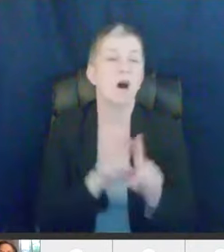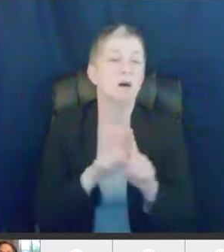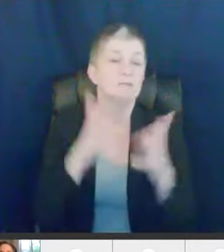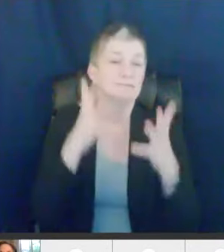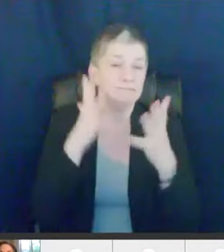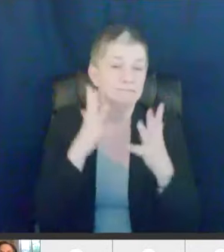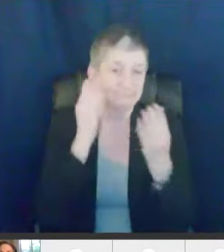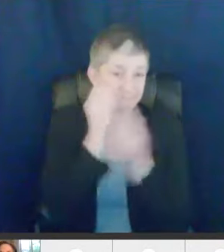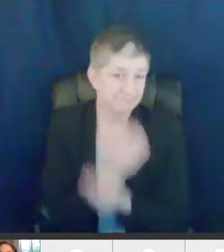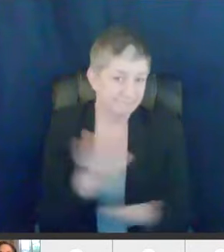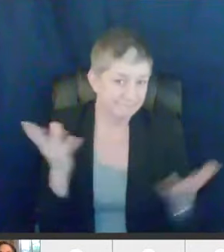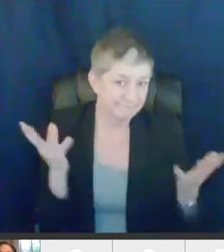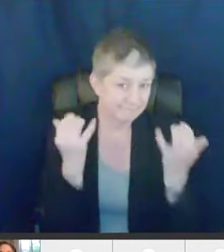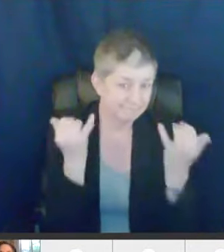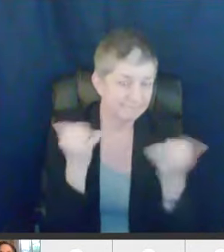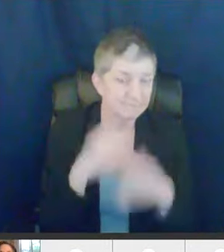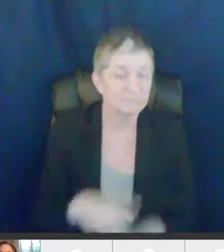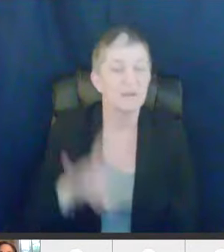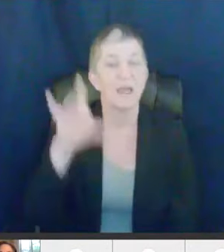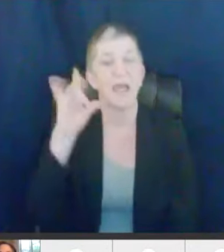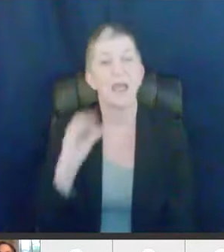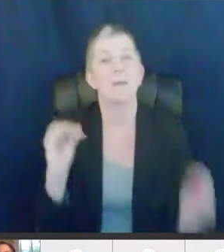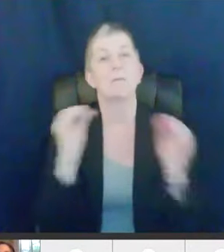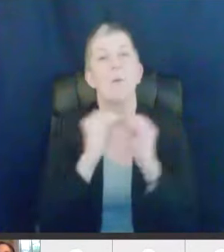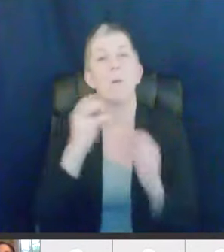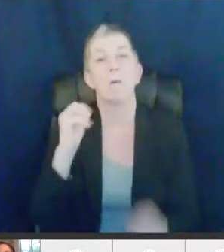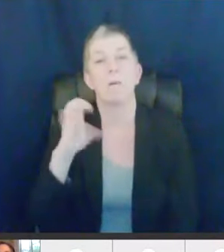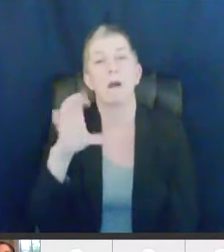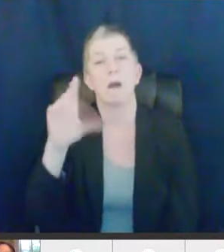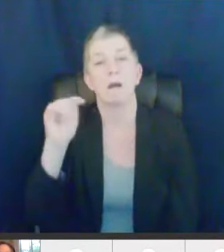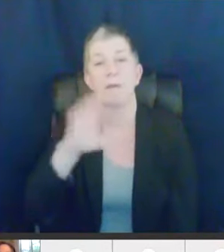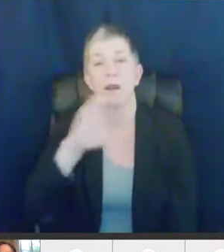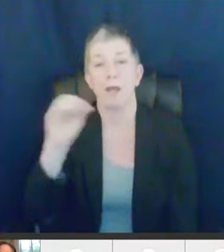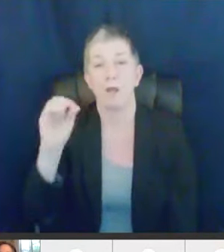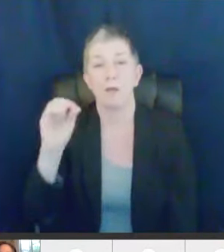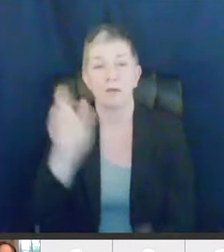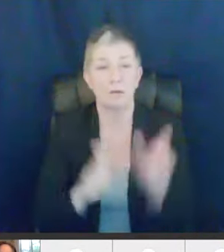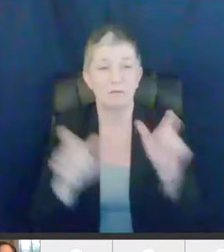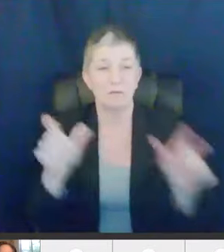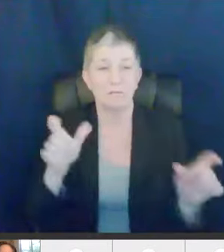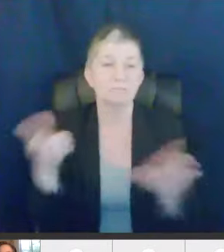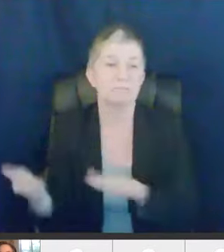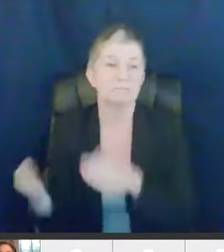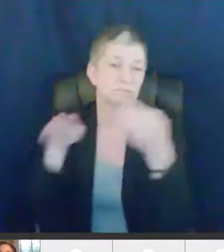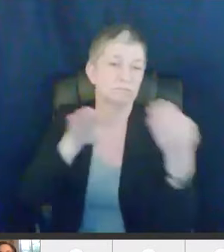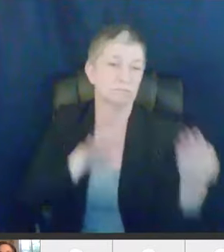eight more Montgomery County residents have lost their lives to covid19 which